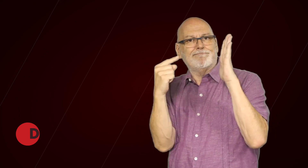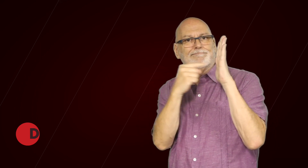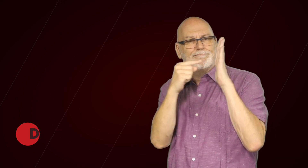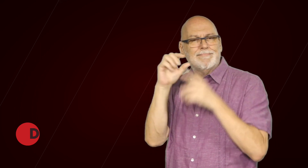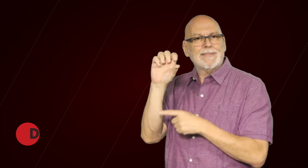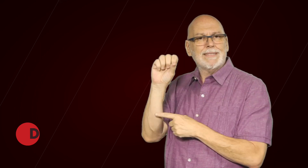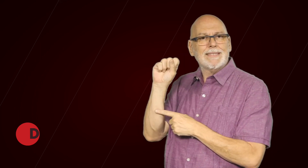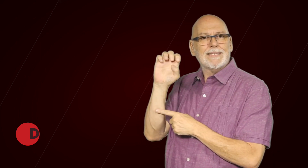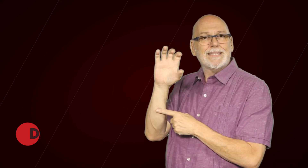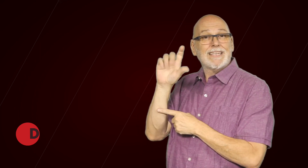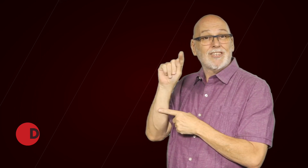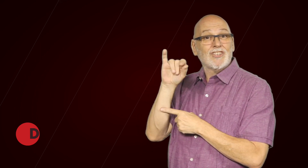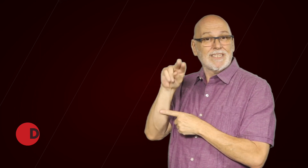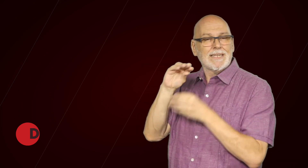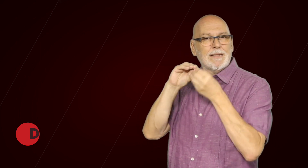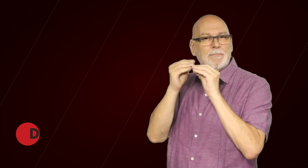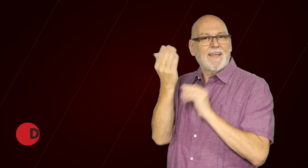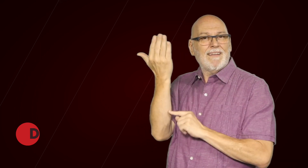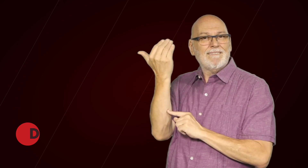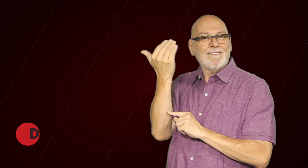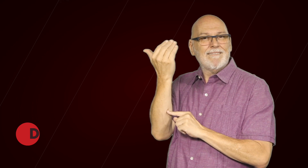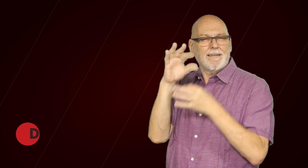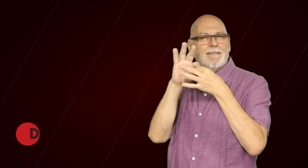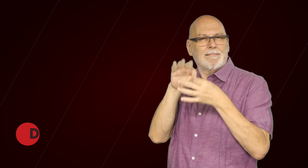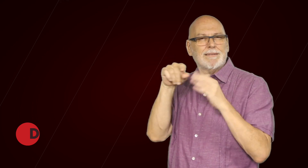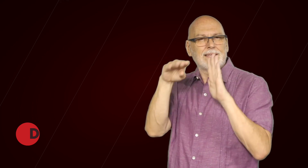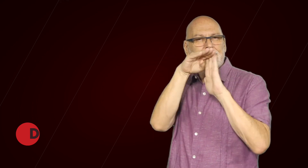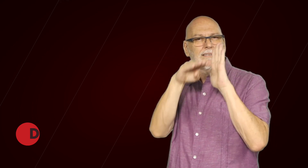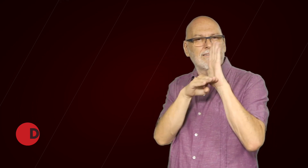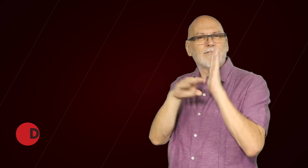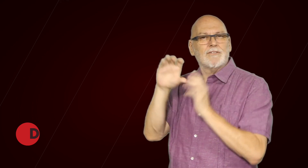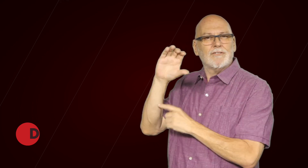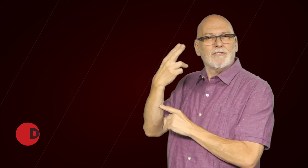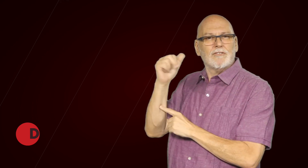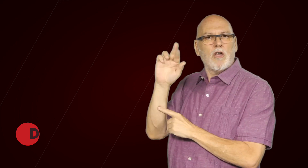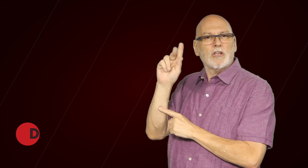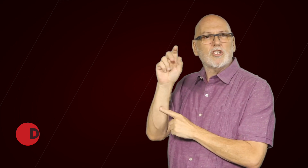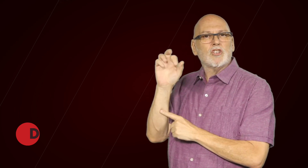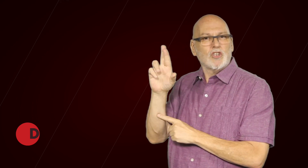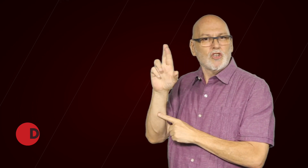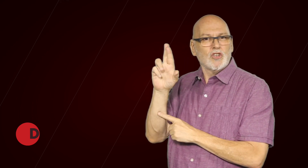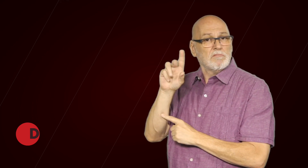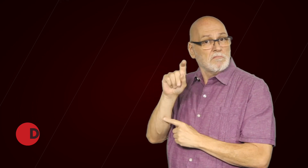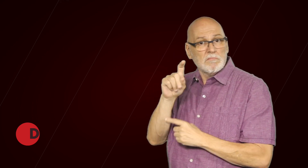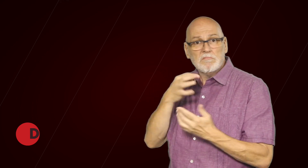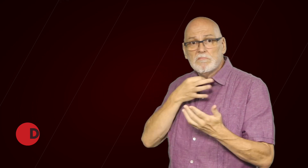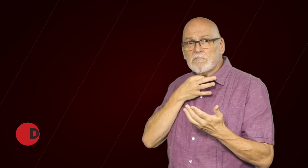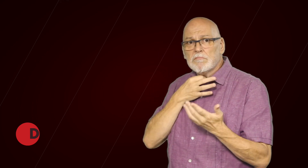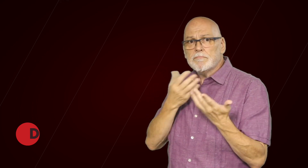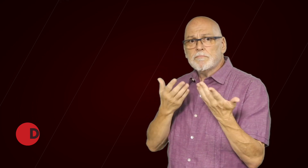section 15 of the Charter?